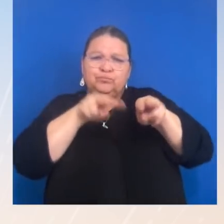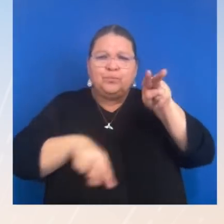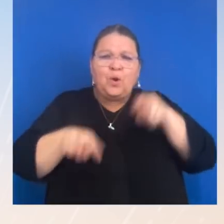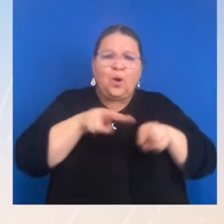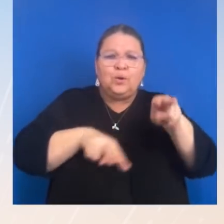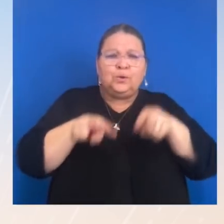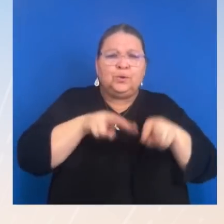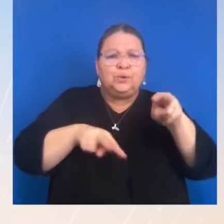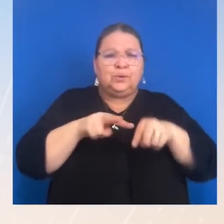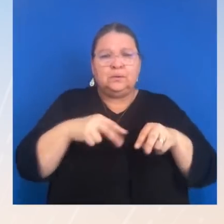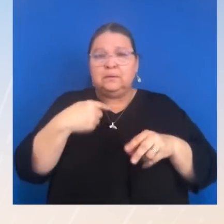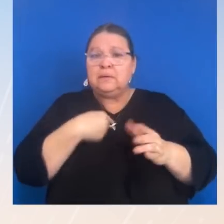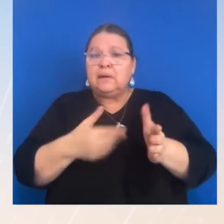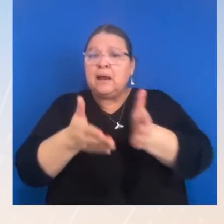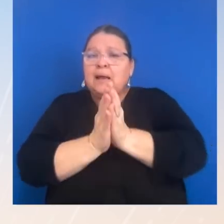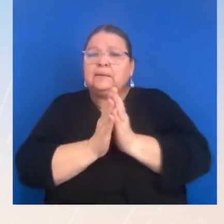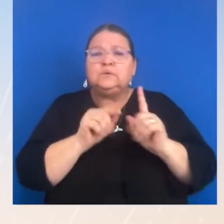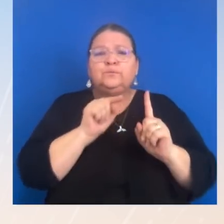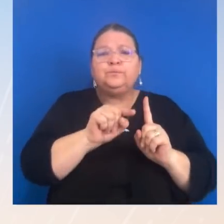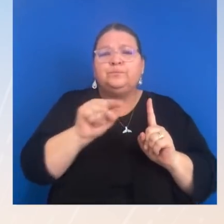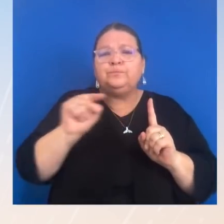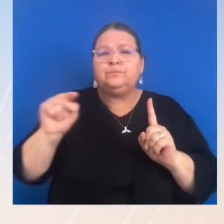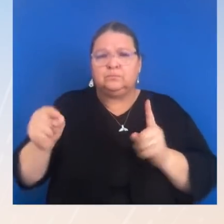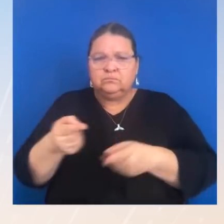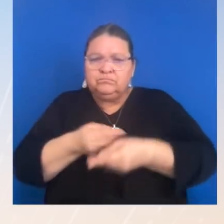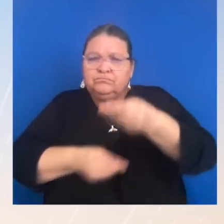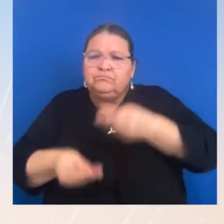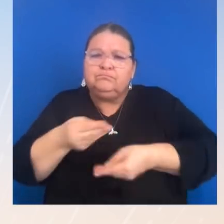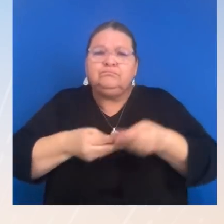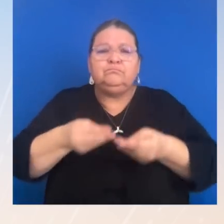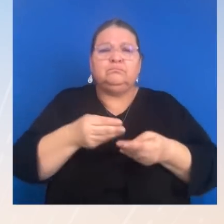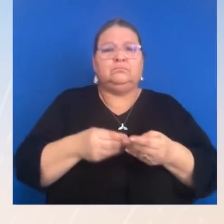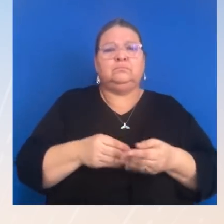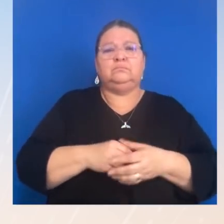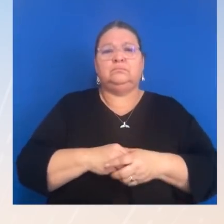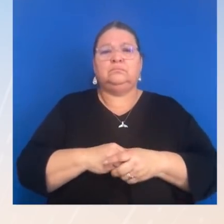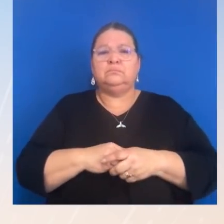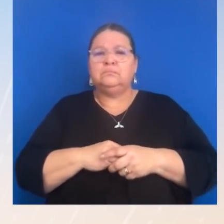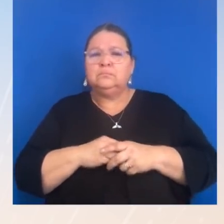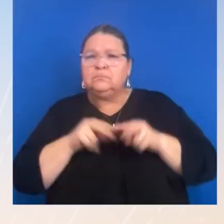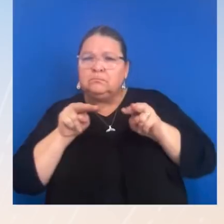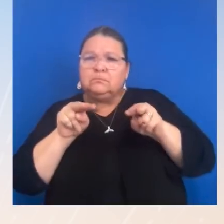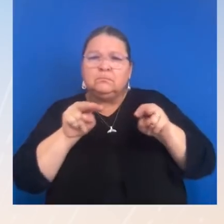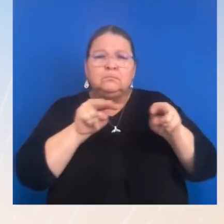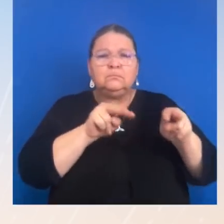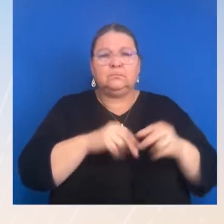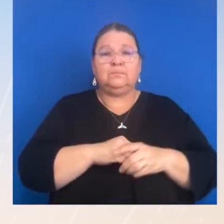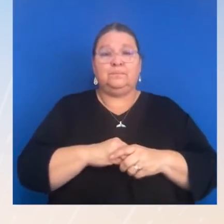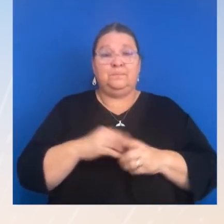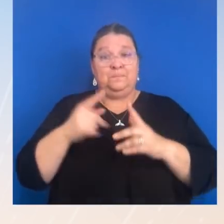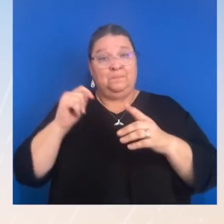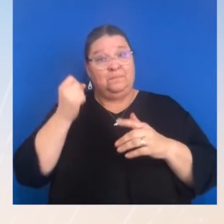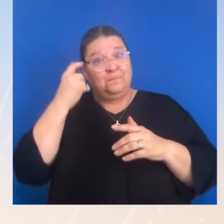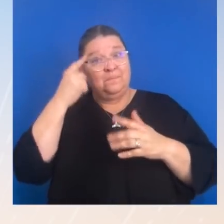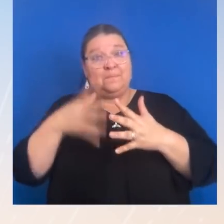But obviously, at this point in time, when Americans are paying higher prices at the pump, this is one of the areas where we need to watch closely. Go ahead. The Press: Can I ask you